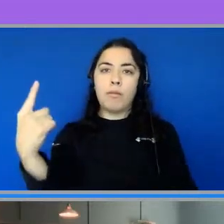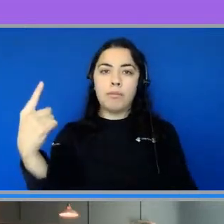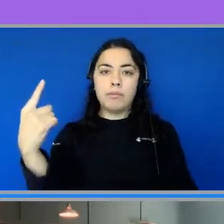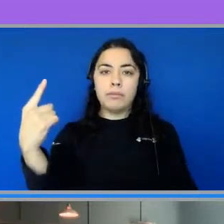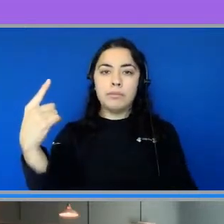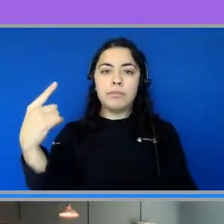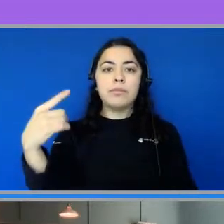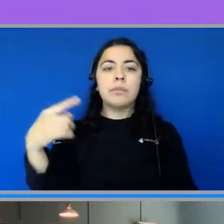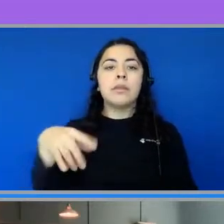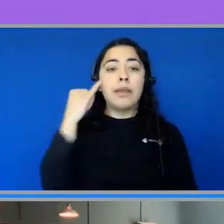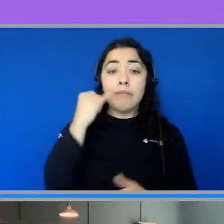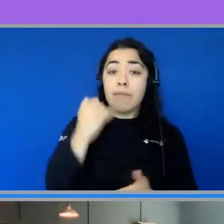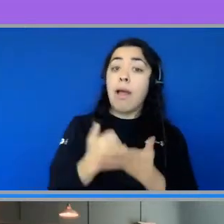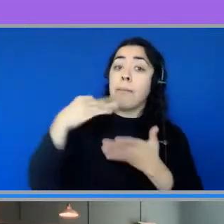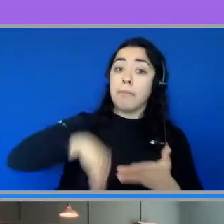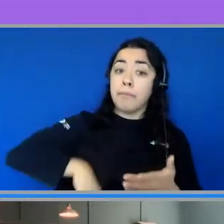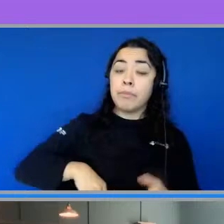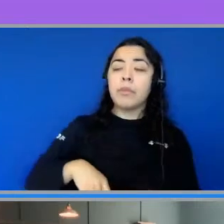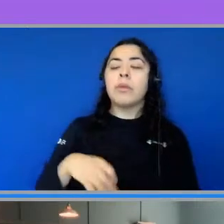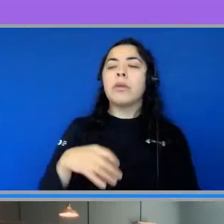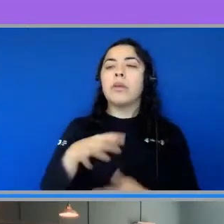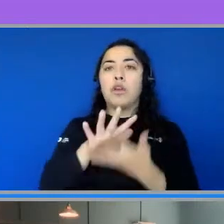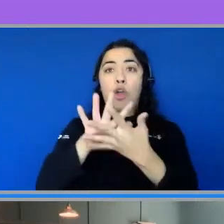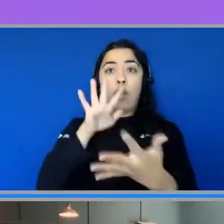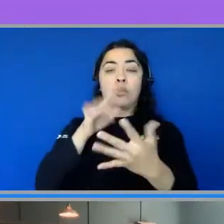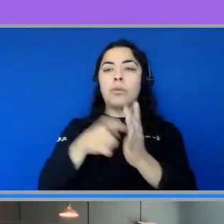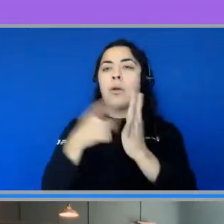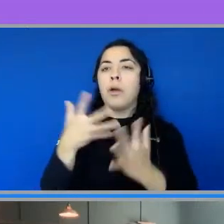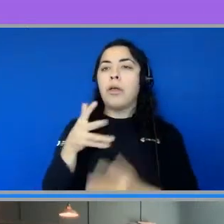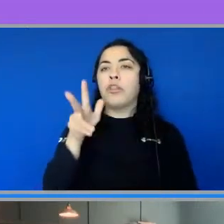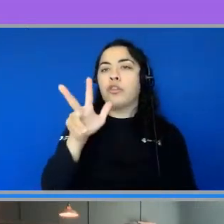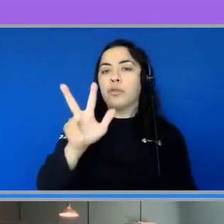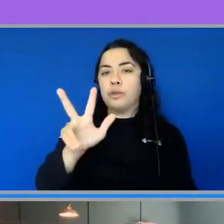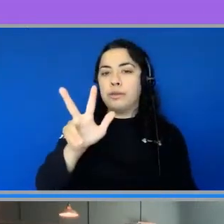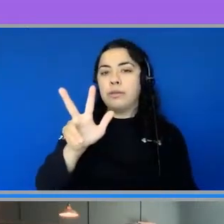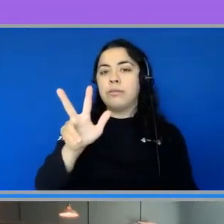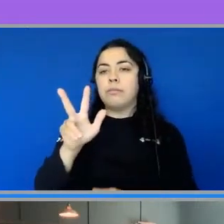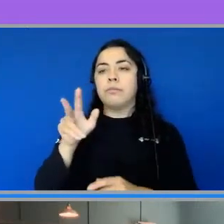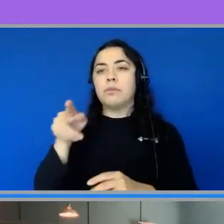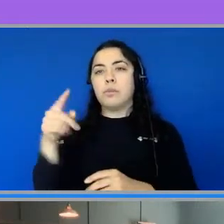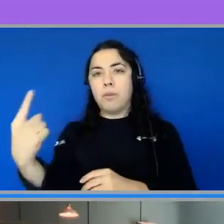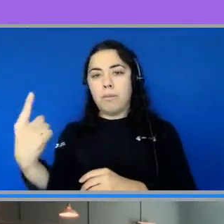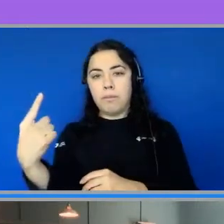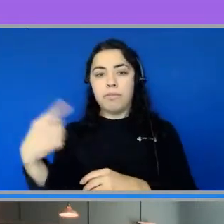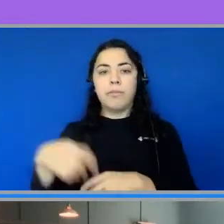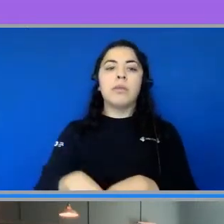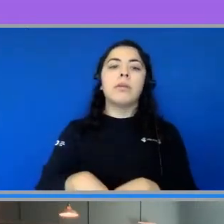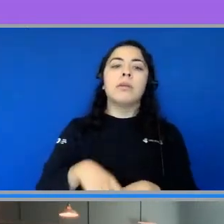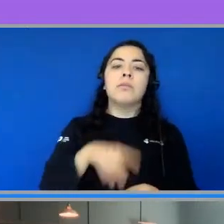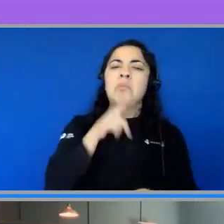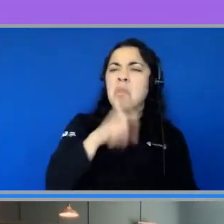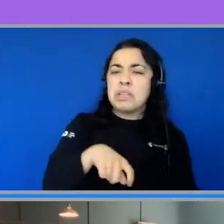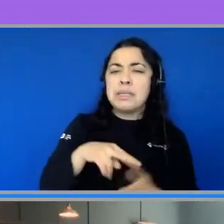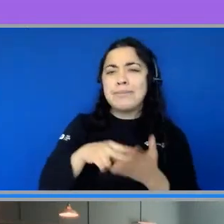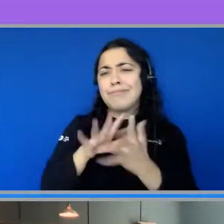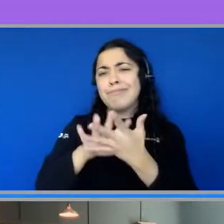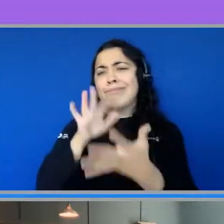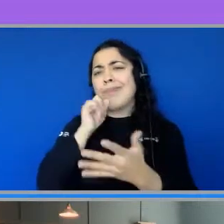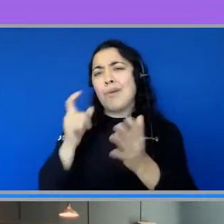contrast requirement should be 3 to 1 and if it is not needed, often heard as decorative, there is no requirement. I am going to